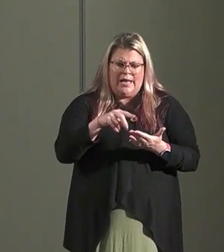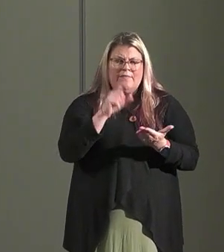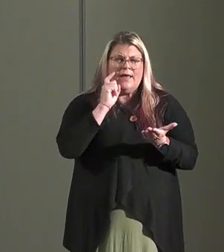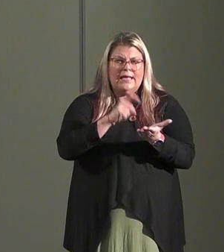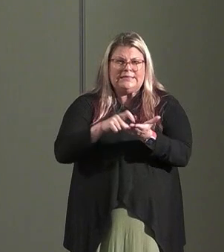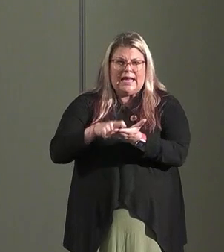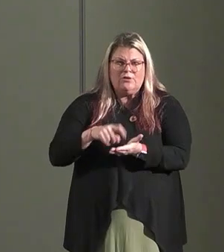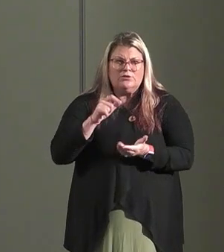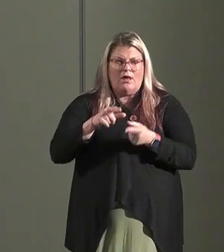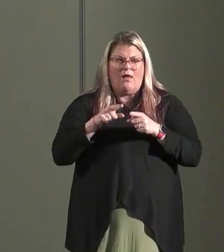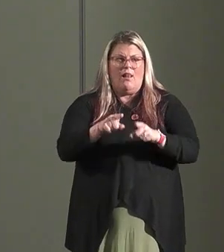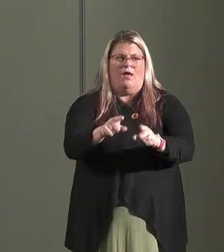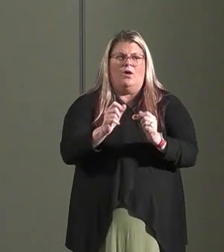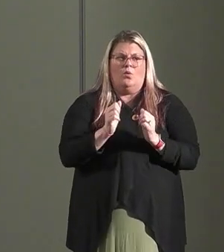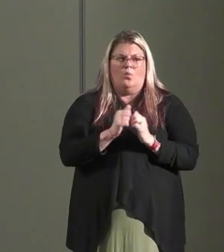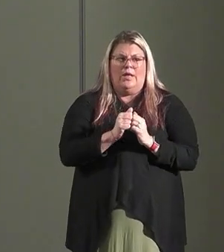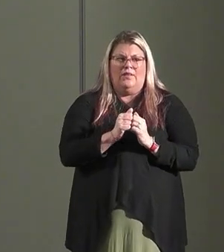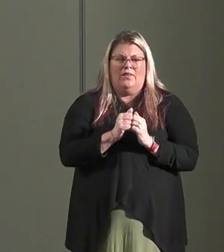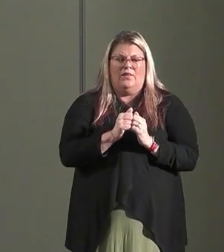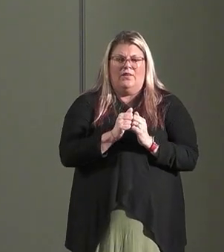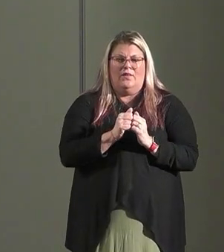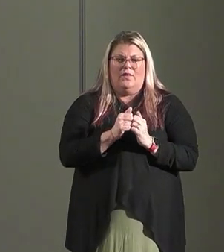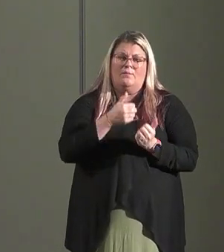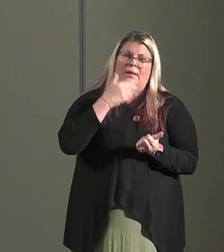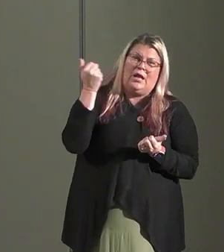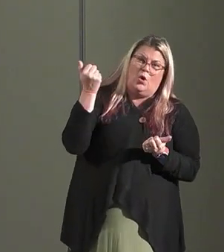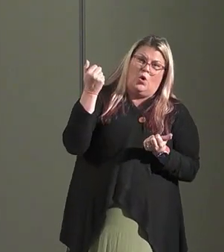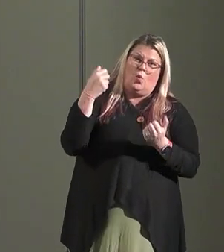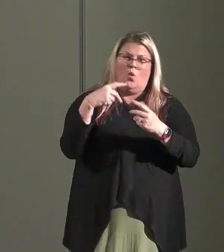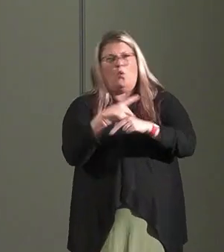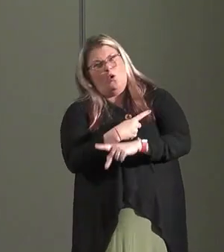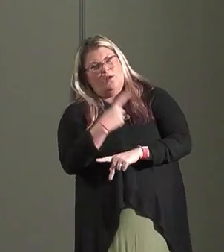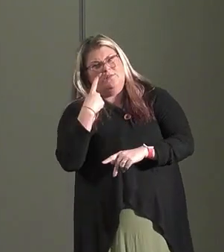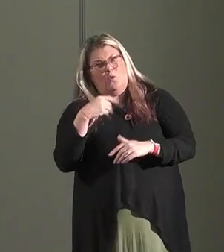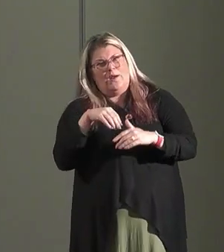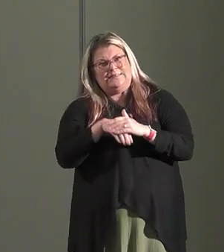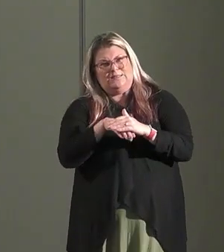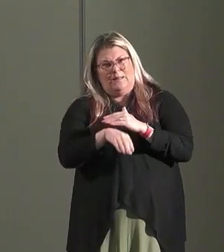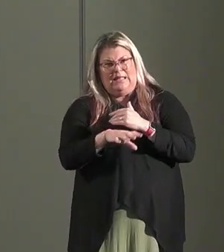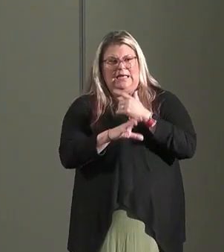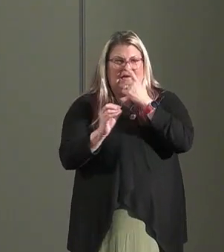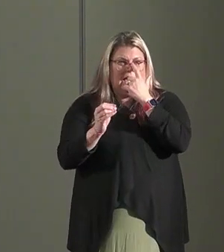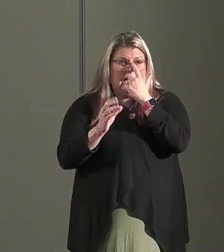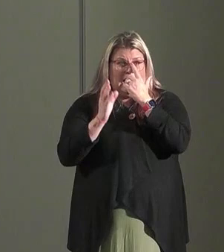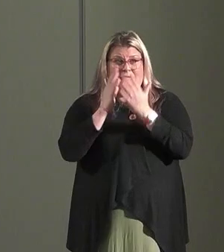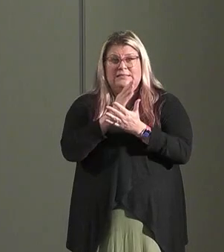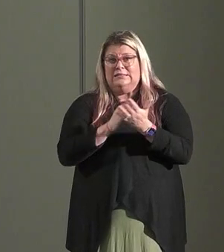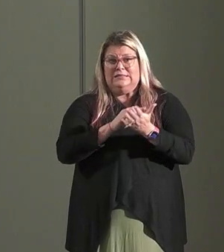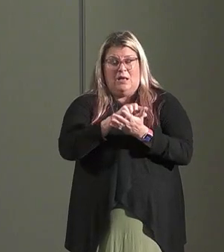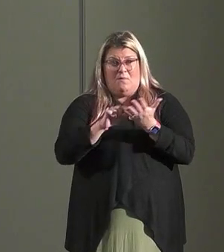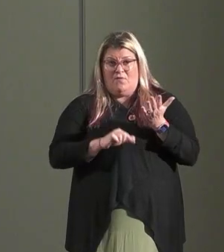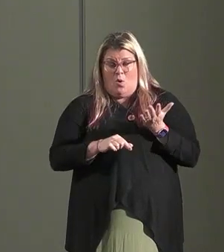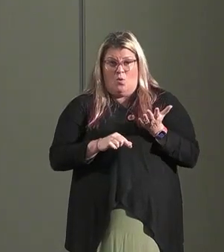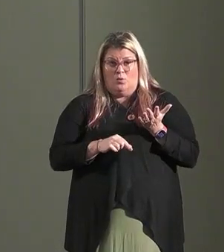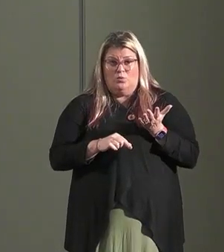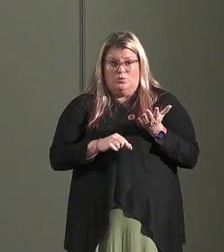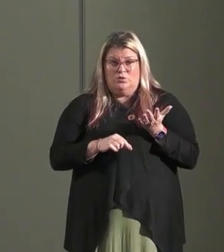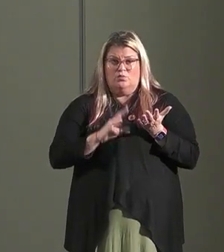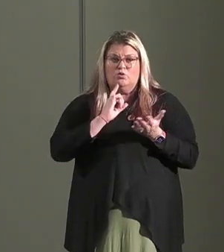aligned with better or worse accessibility. Some of those were institutions that had